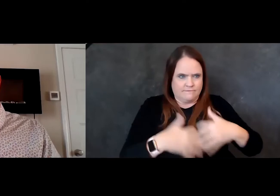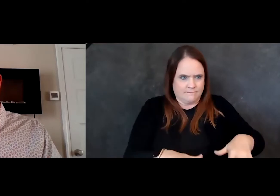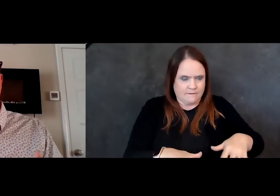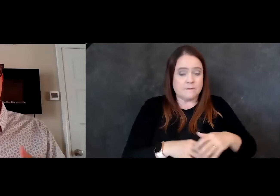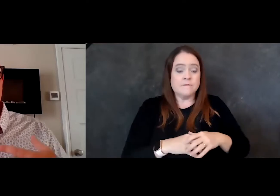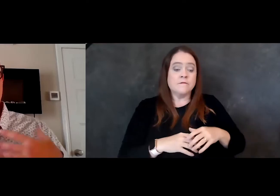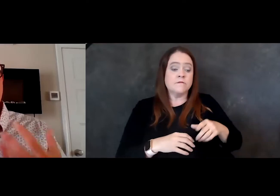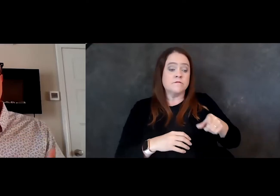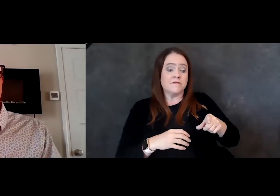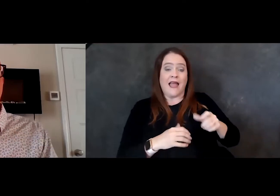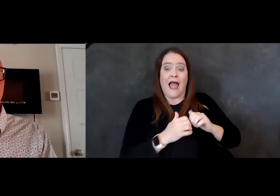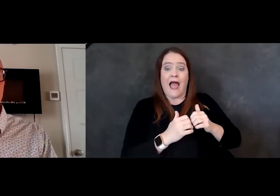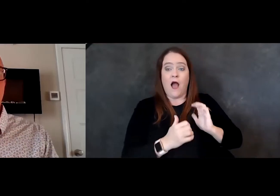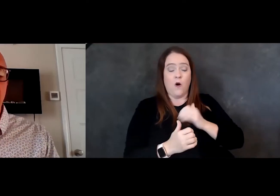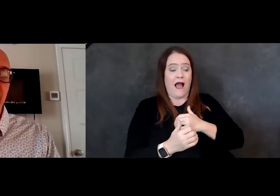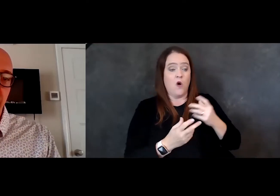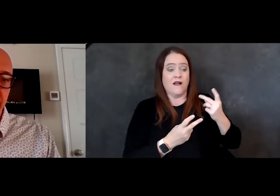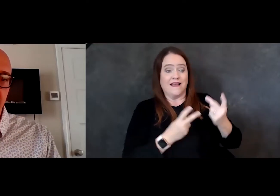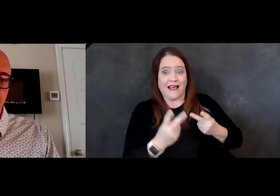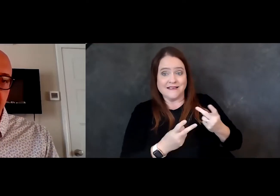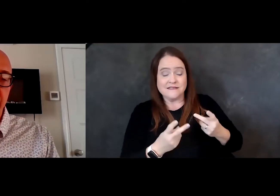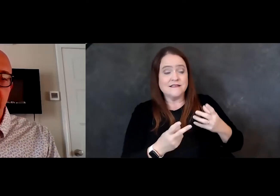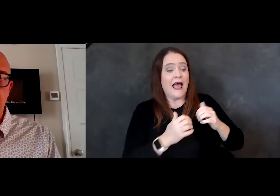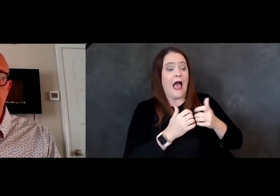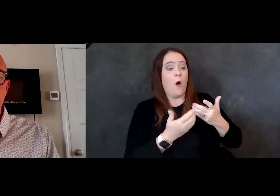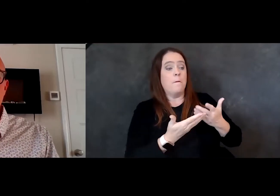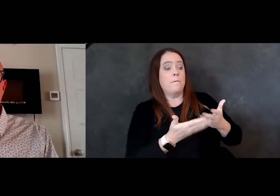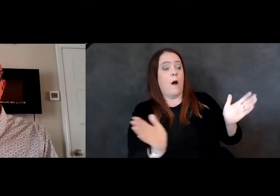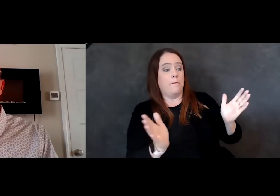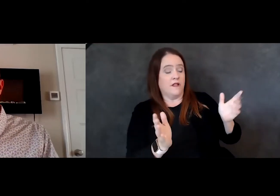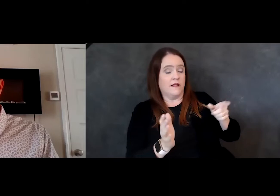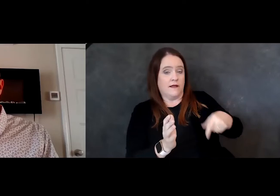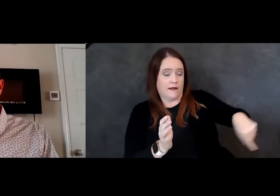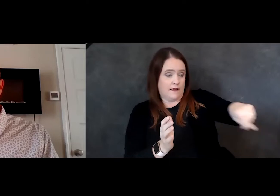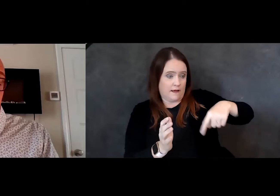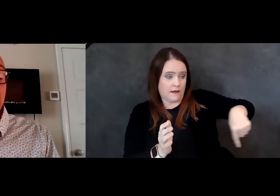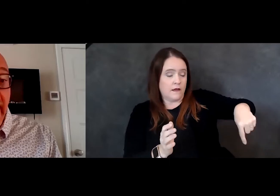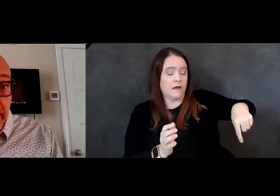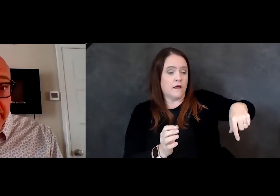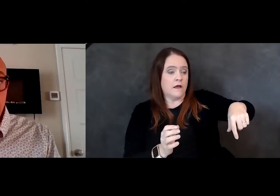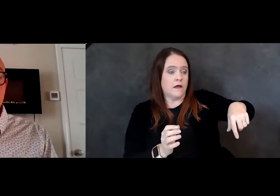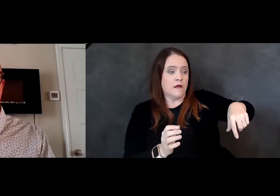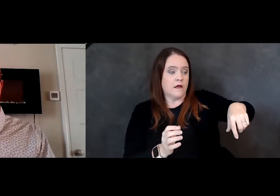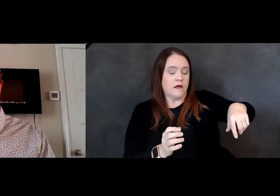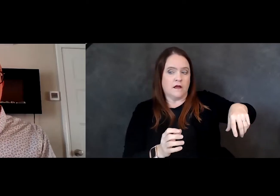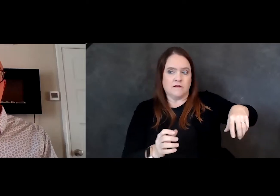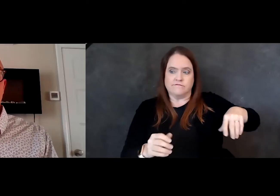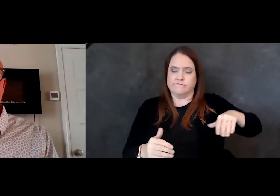the public-facing part of our services for the deaf community had a few gaps, to be honest.